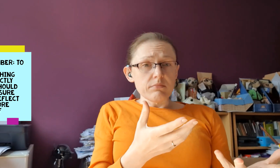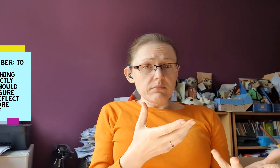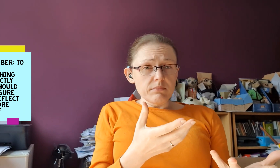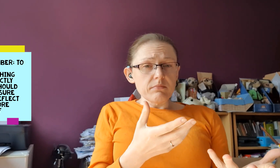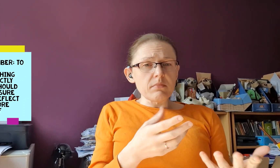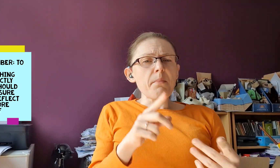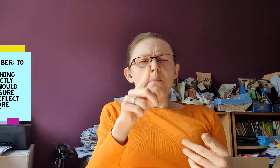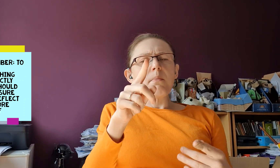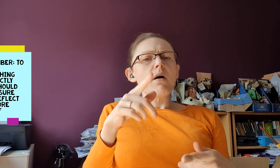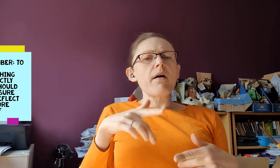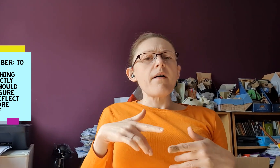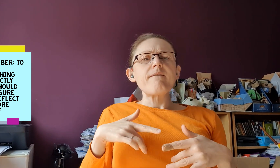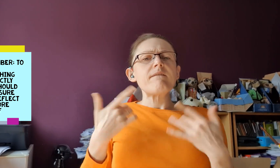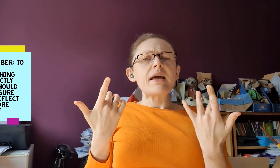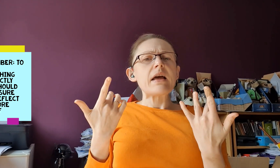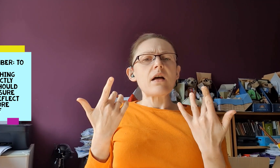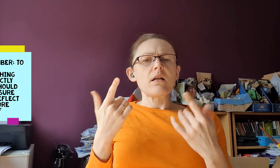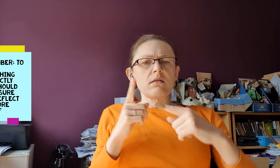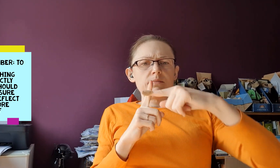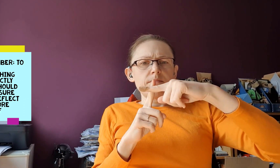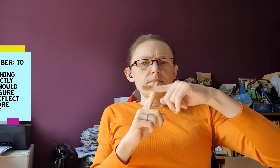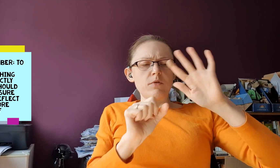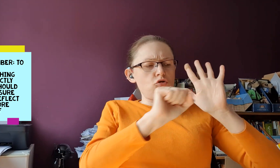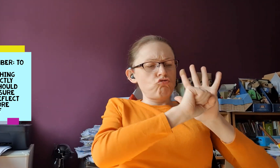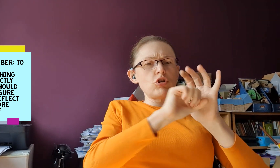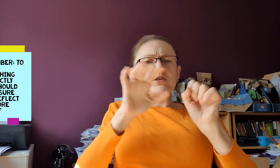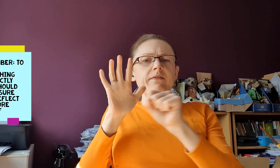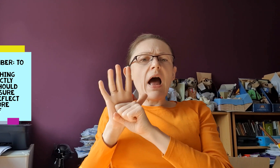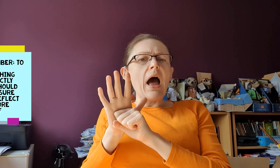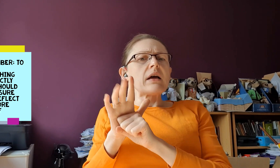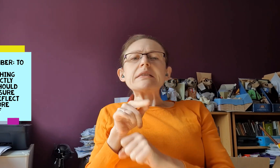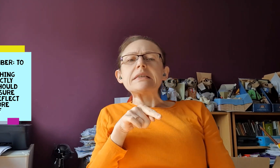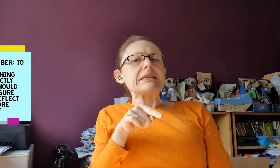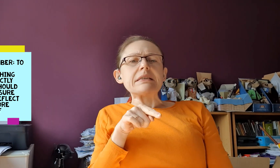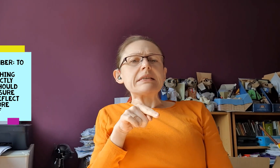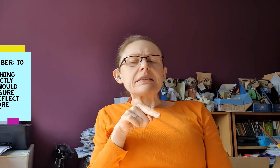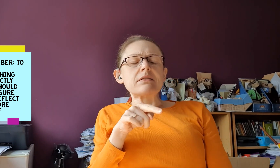They dont believe that he was crucified.